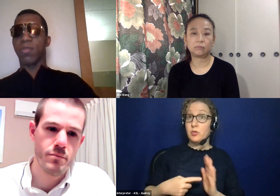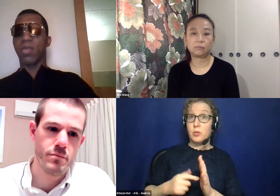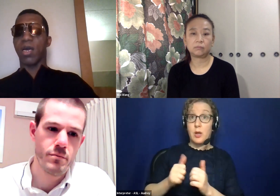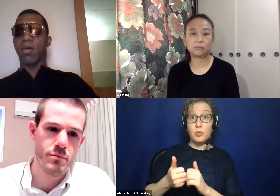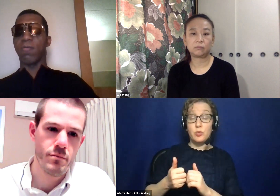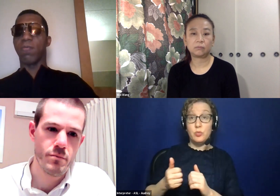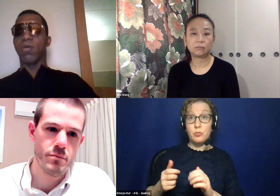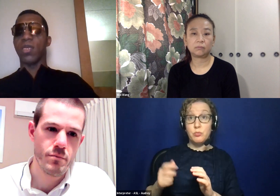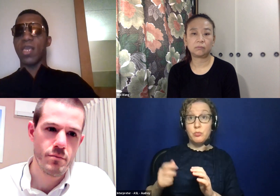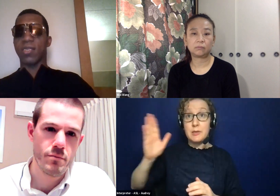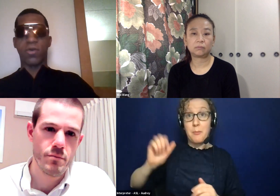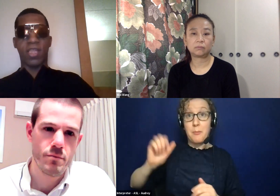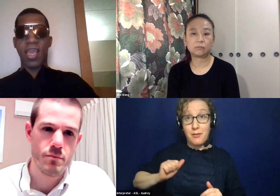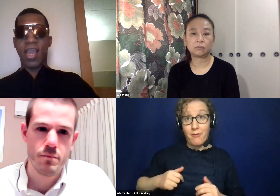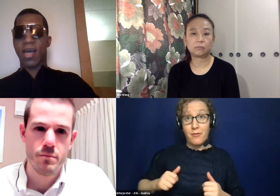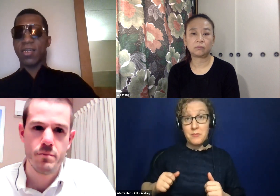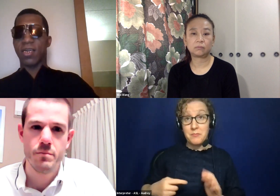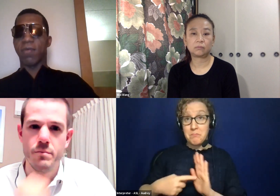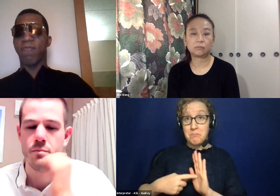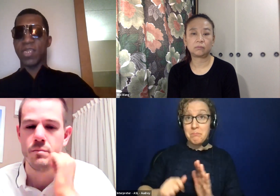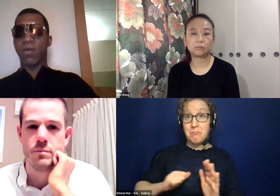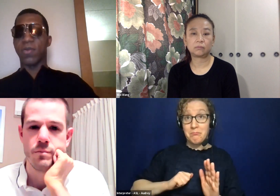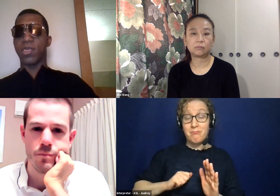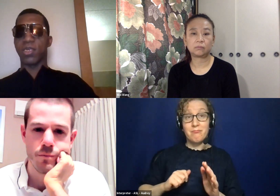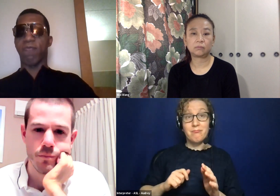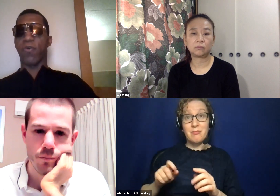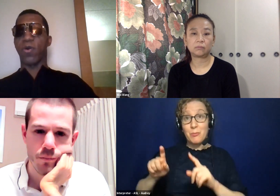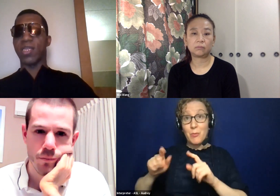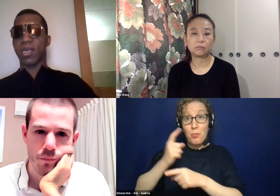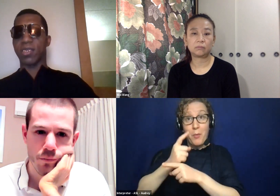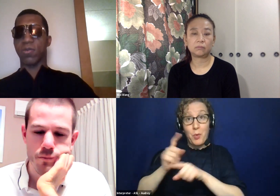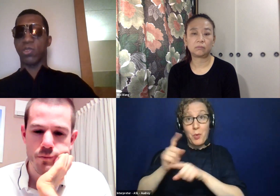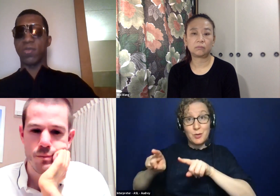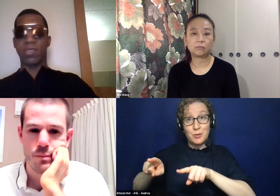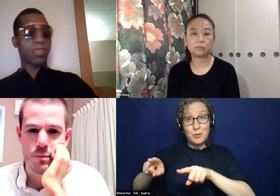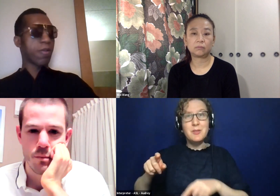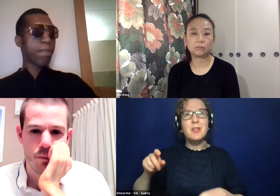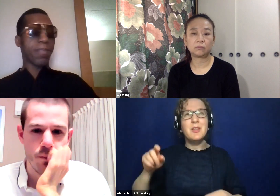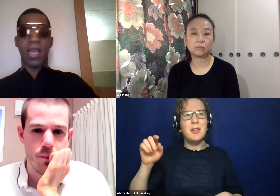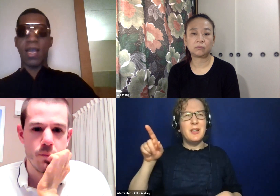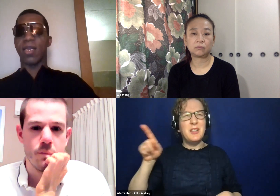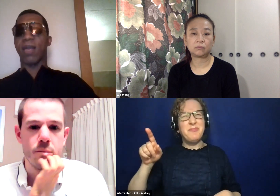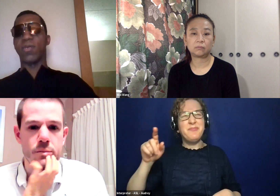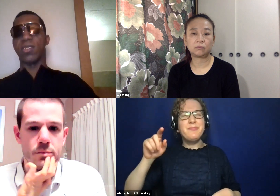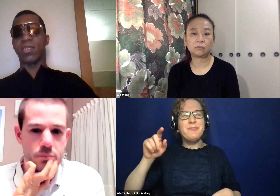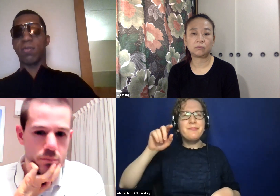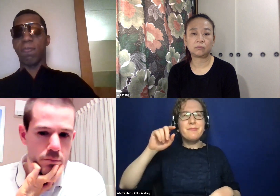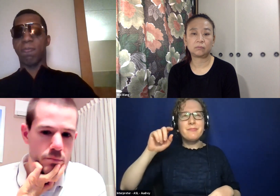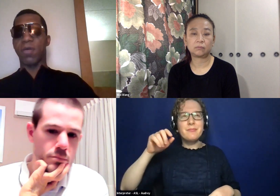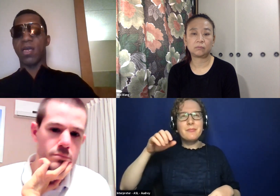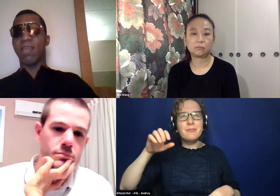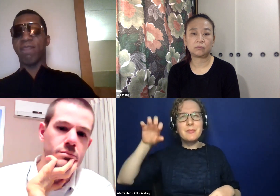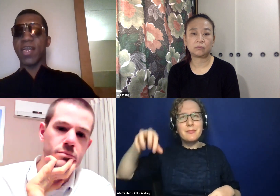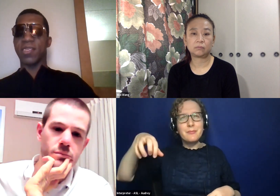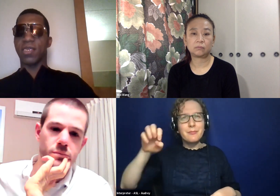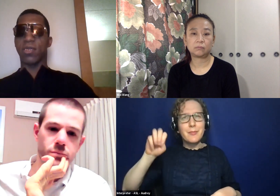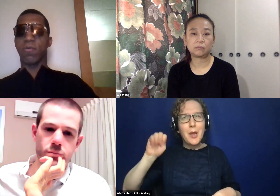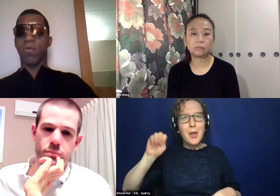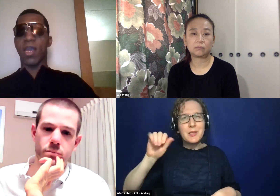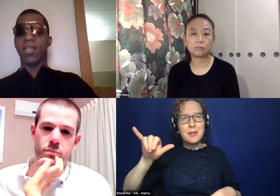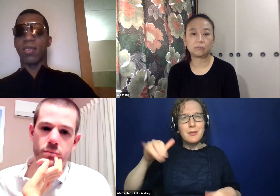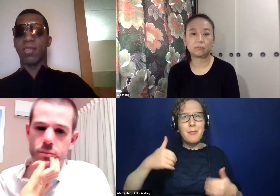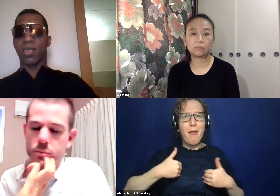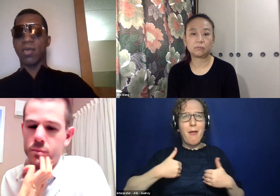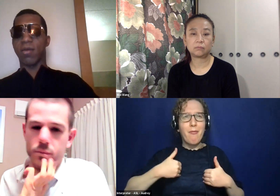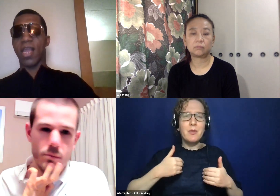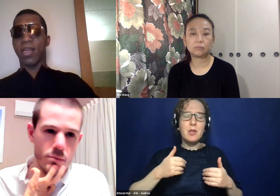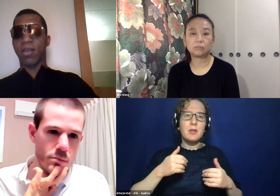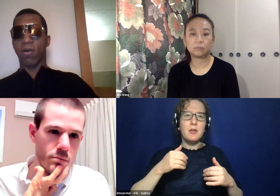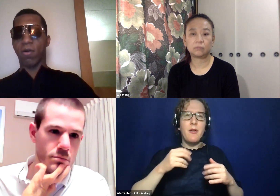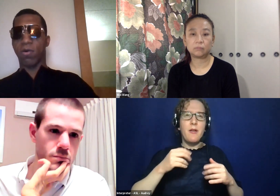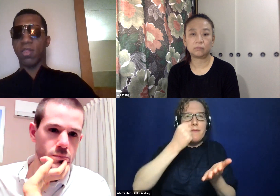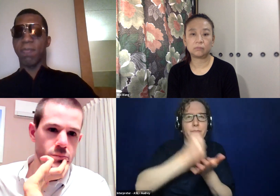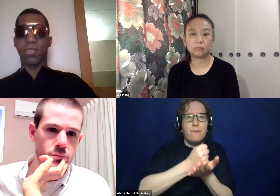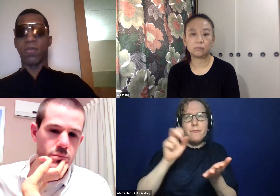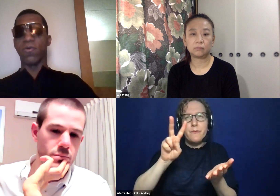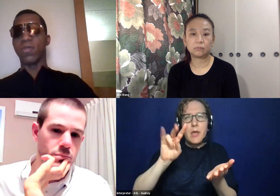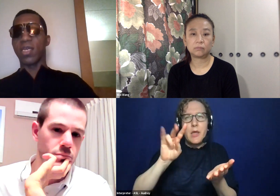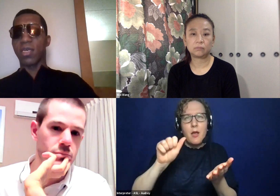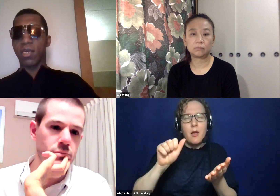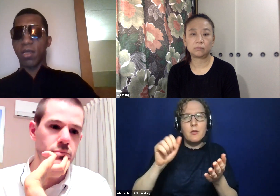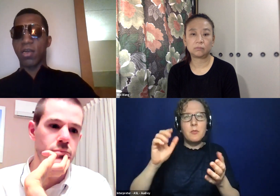So they had visa orientation for international students, and I was invited and the person who